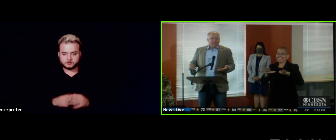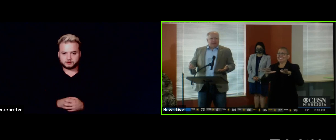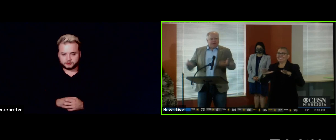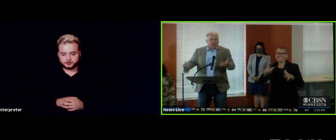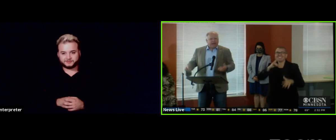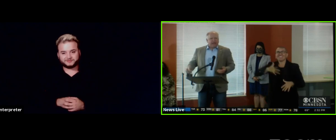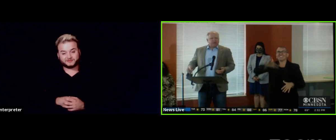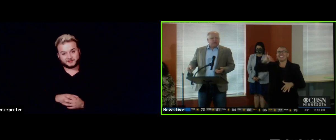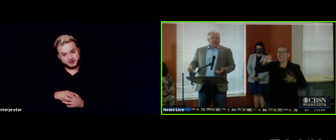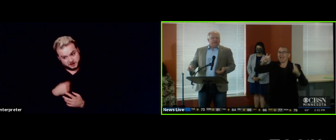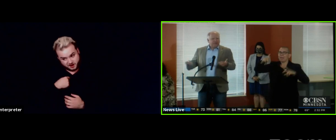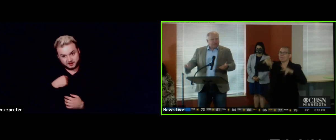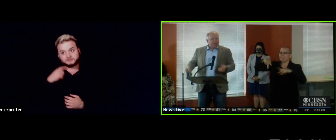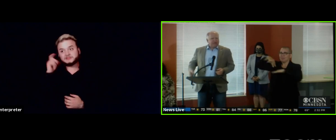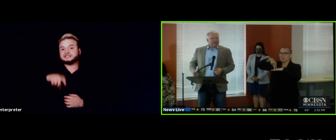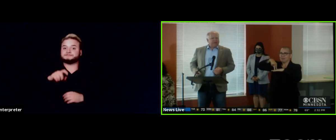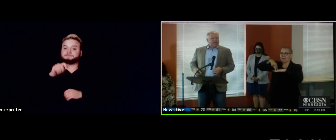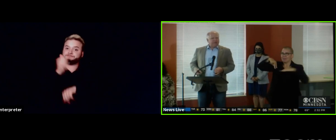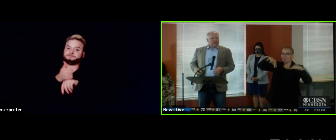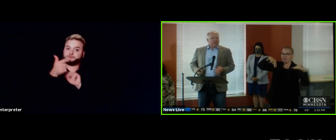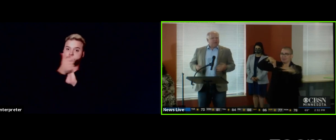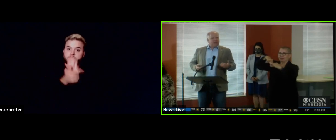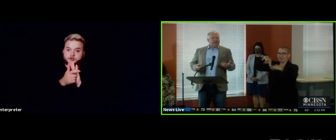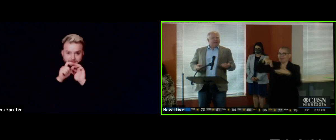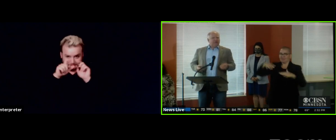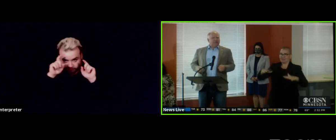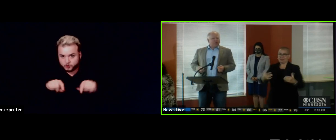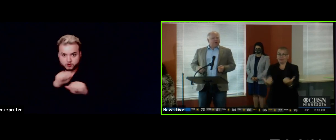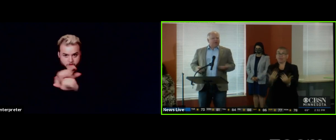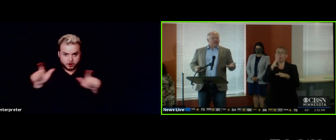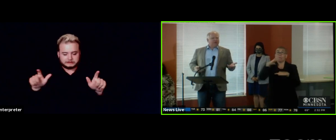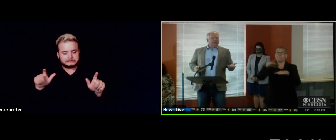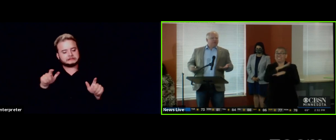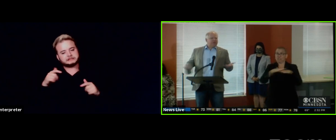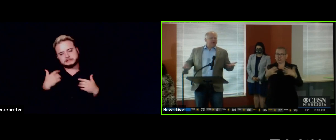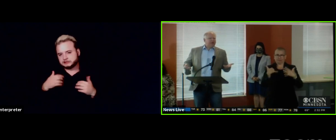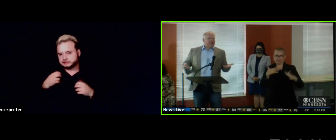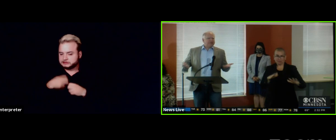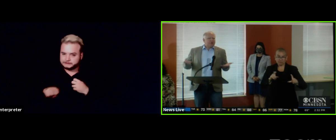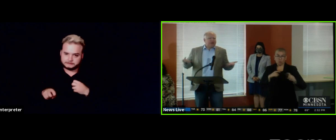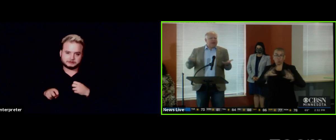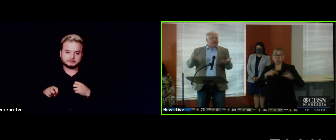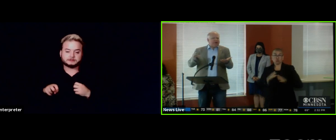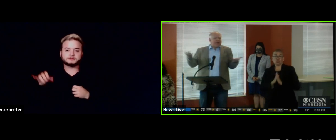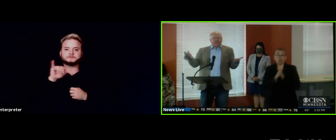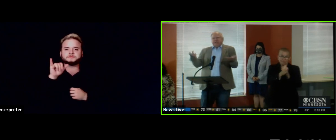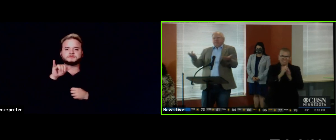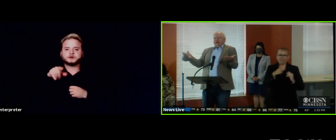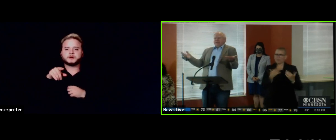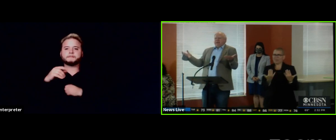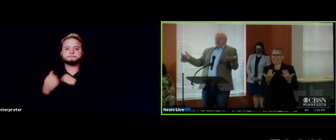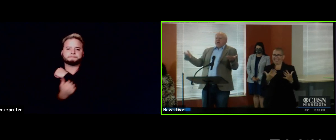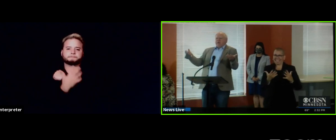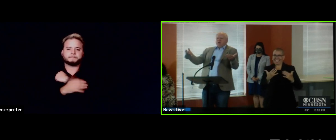I know they can't swim and if they jump in it's going to be trouble and they're standing on the shore, it doesn't seem too scary, and so right now nothing seems that scary of what's